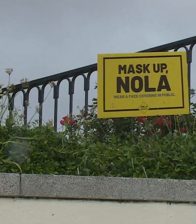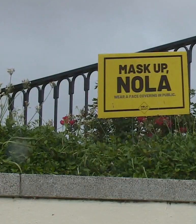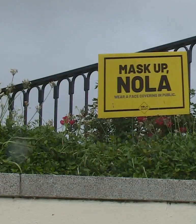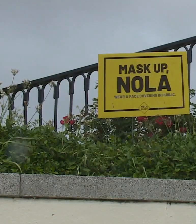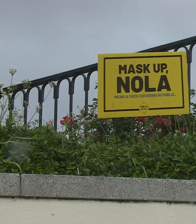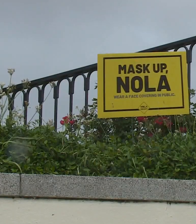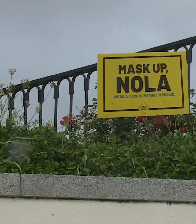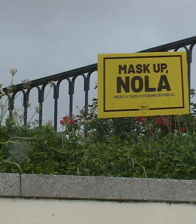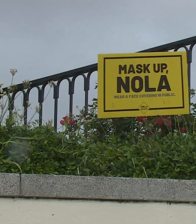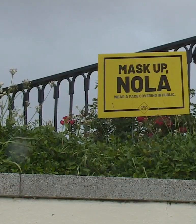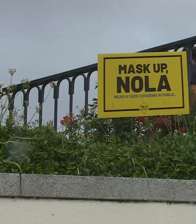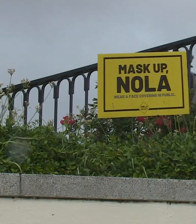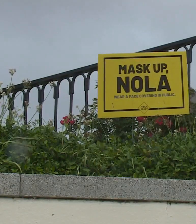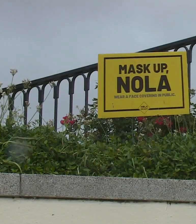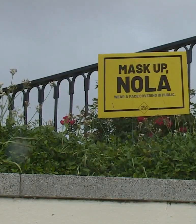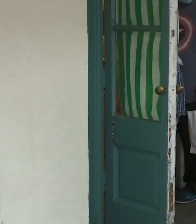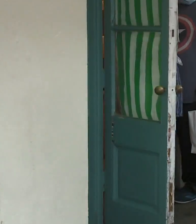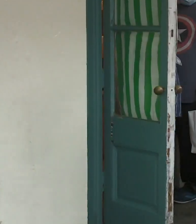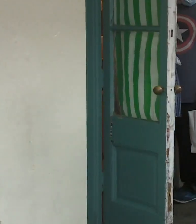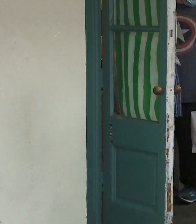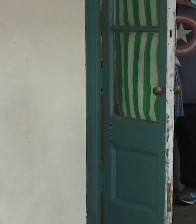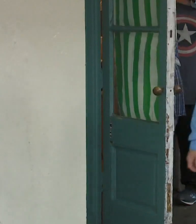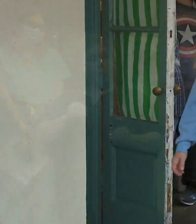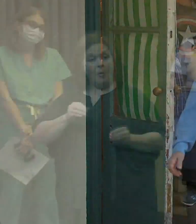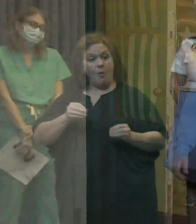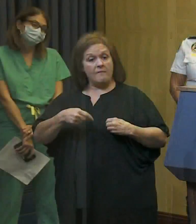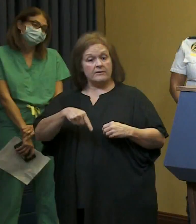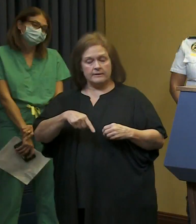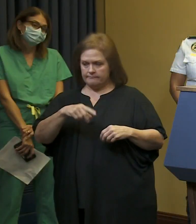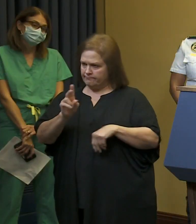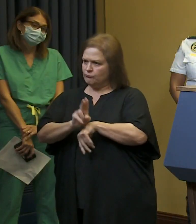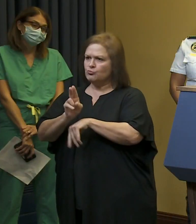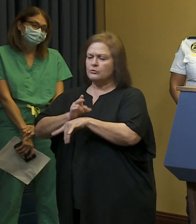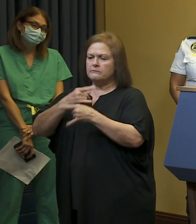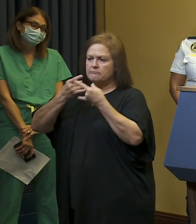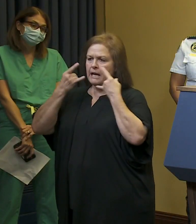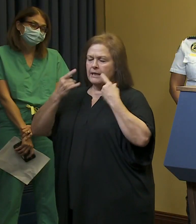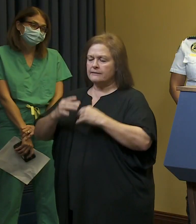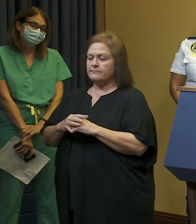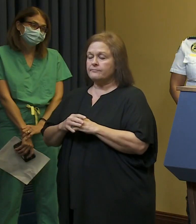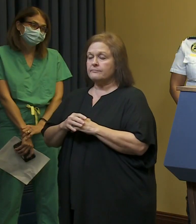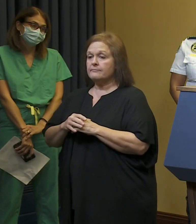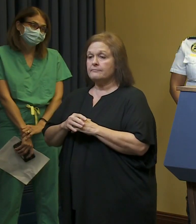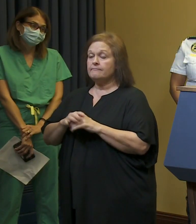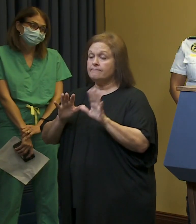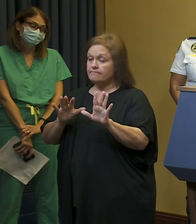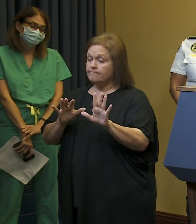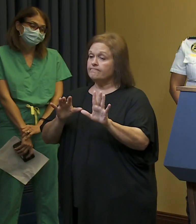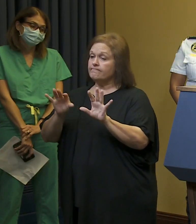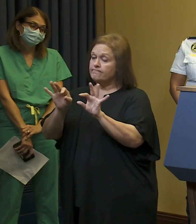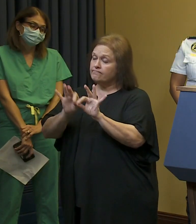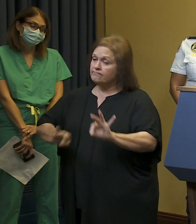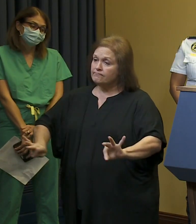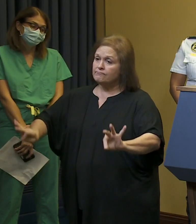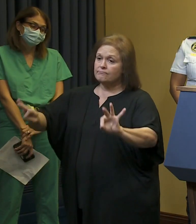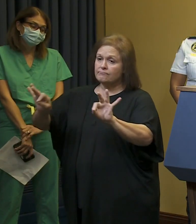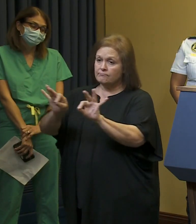SEEN SINCE EARLY FEBRUARY GOING TO AN INDOOR MASK ADVISORY ISN'T SOMETHING CITY LEADERS SAY THEY WERE HOPING FOR BUT MUST BE DONE.